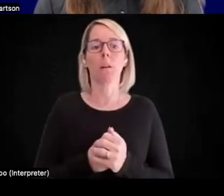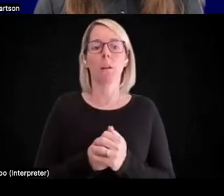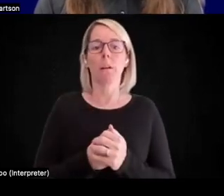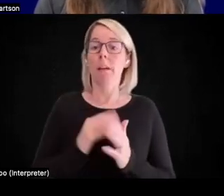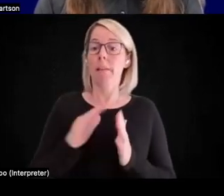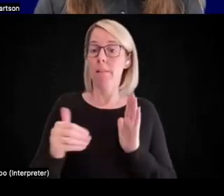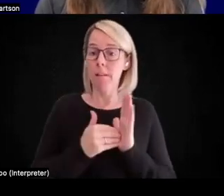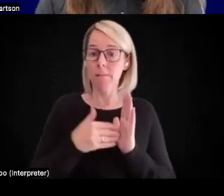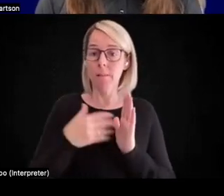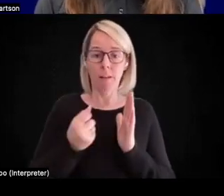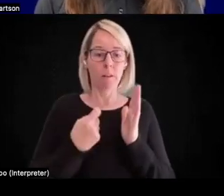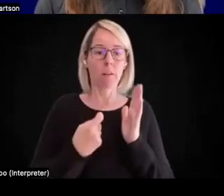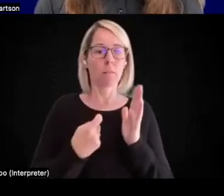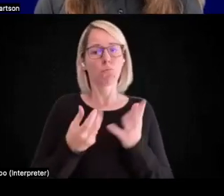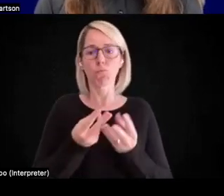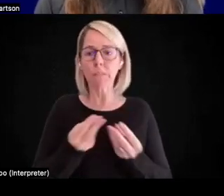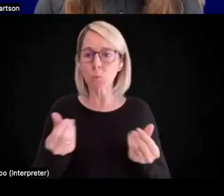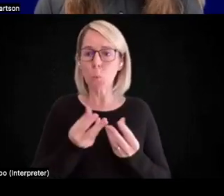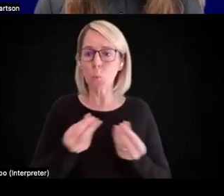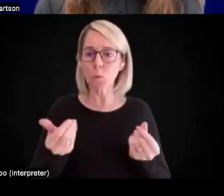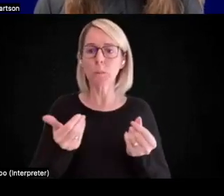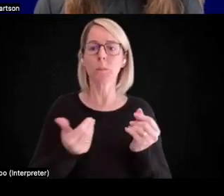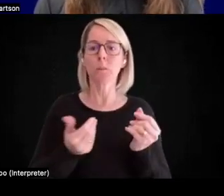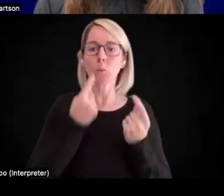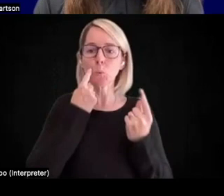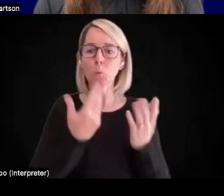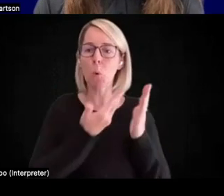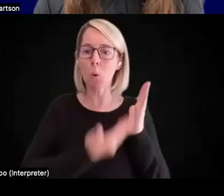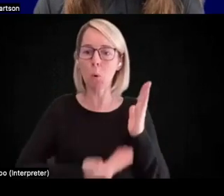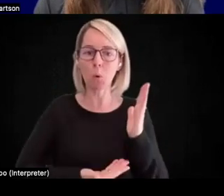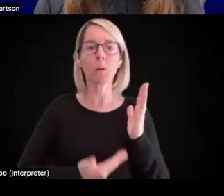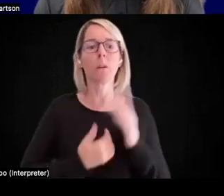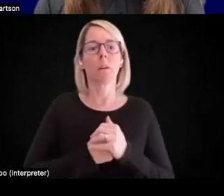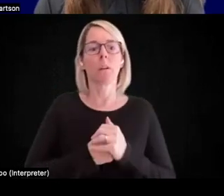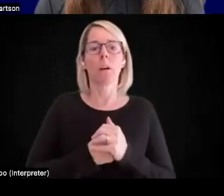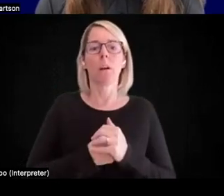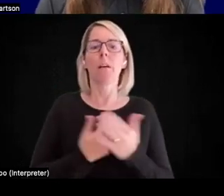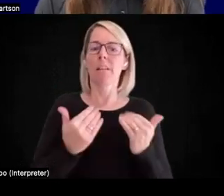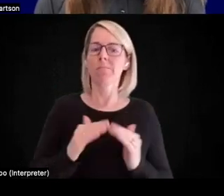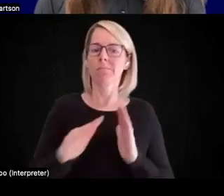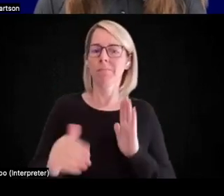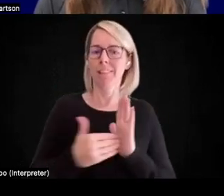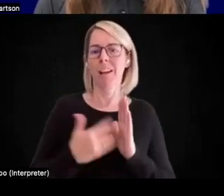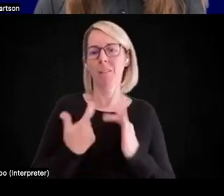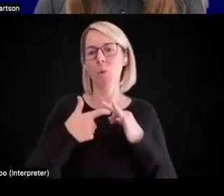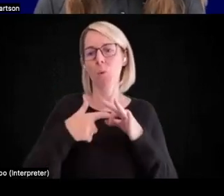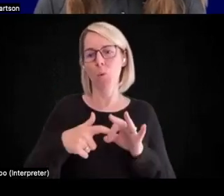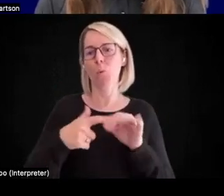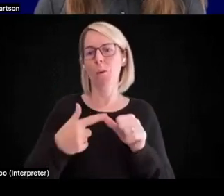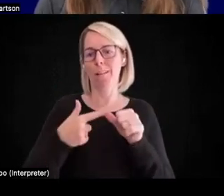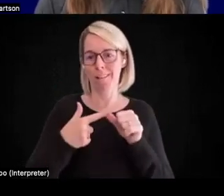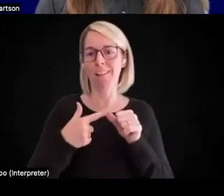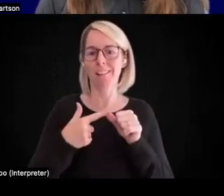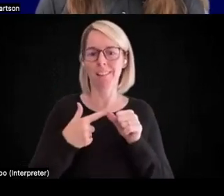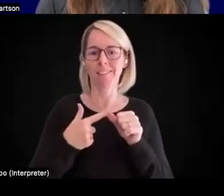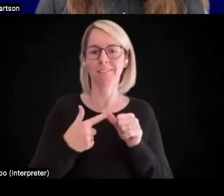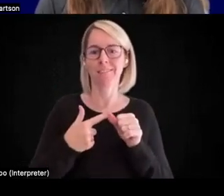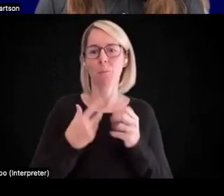our usual question and answer session with the audience. Throughout the slides I use